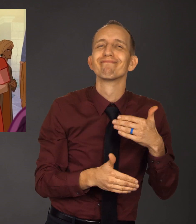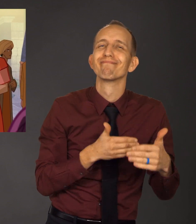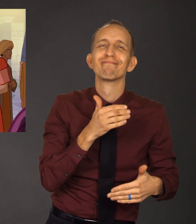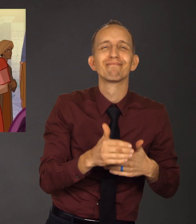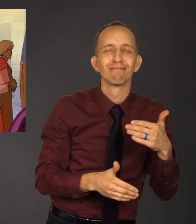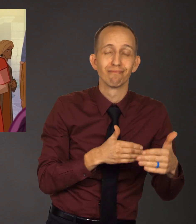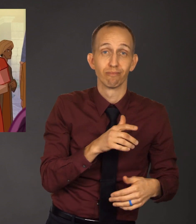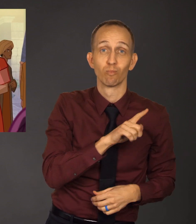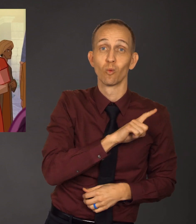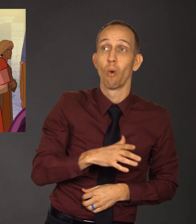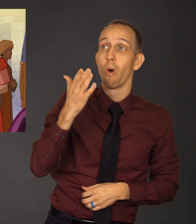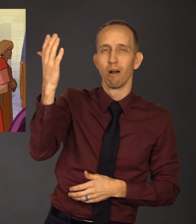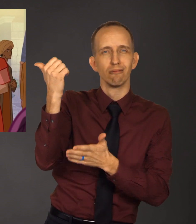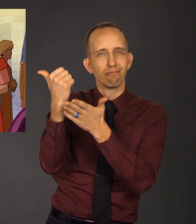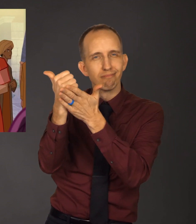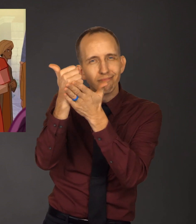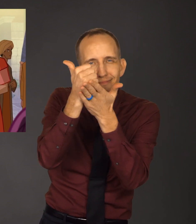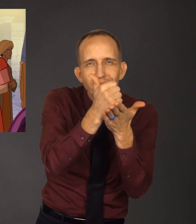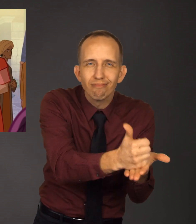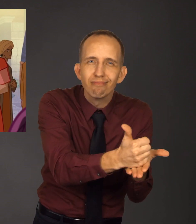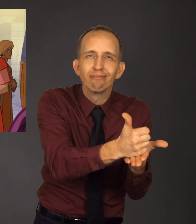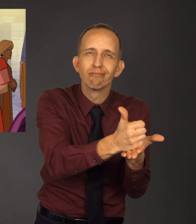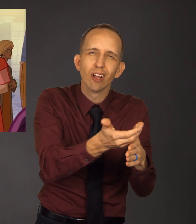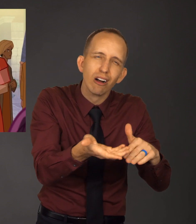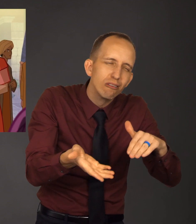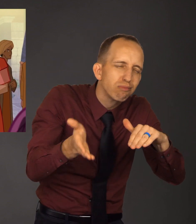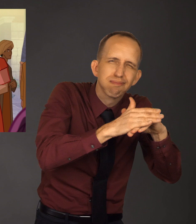and God made them the wisest men in the king’s court.